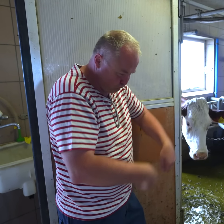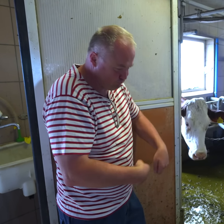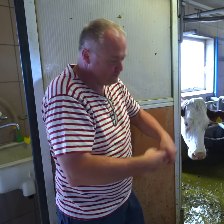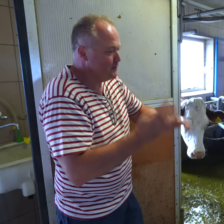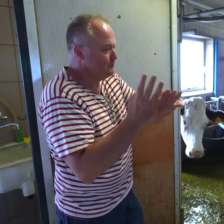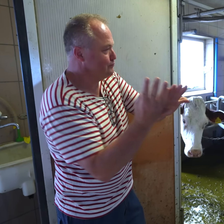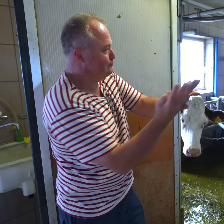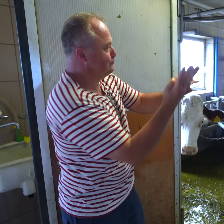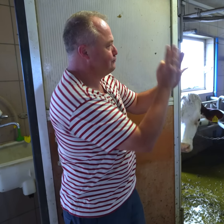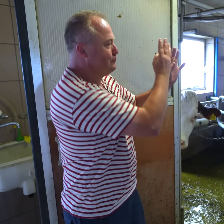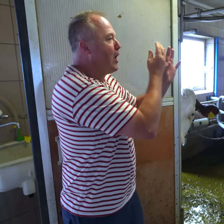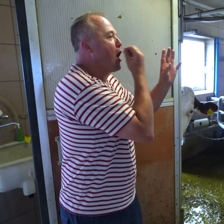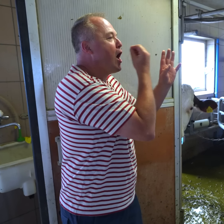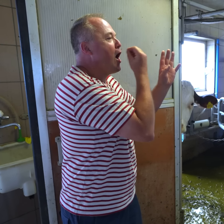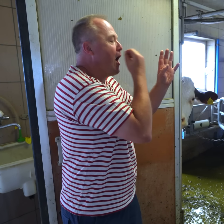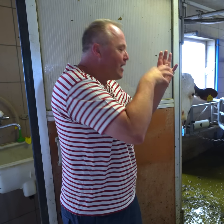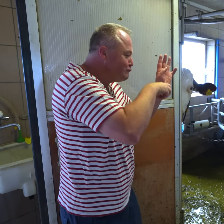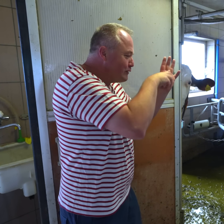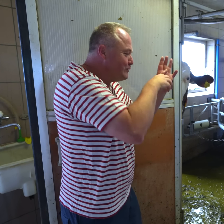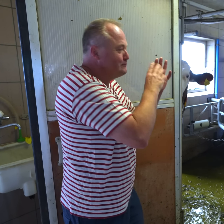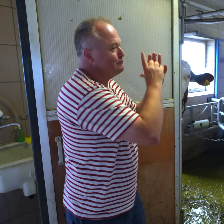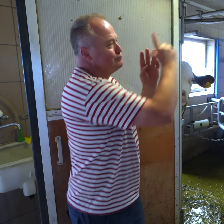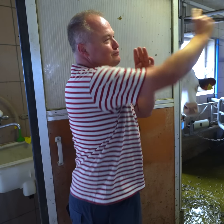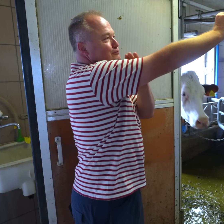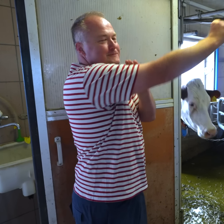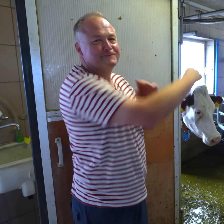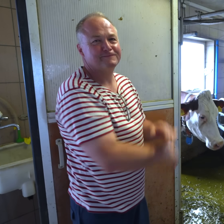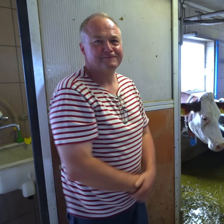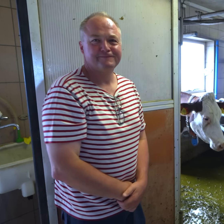they will continue on to eat, and then leave.